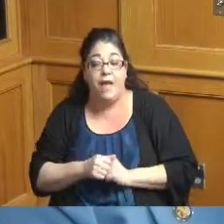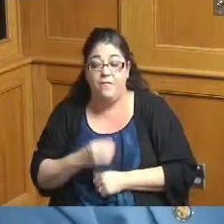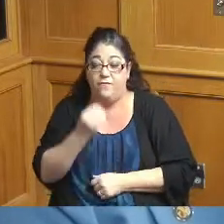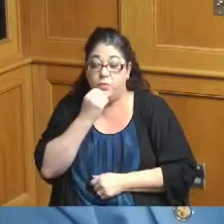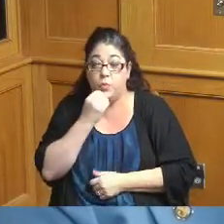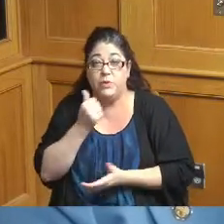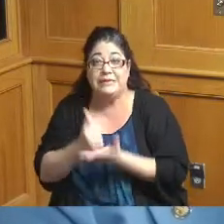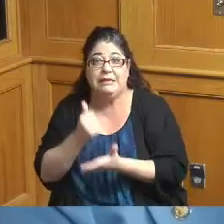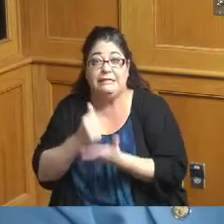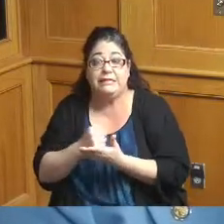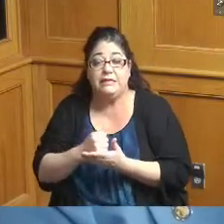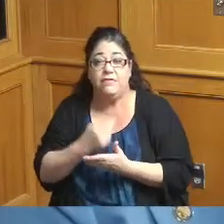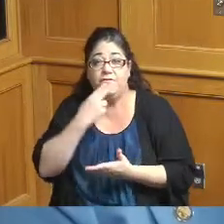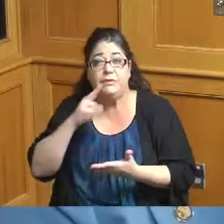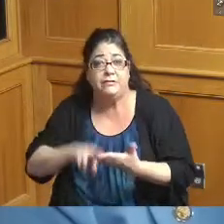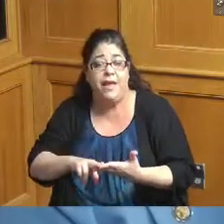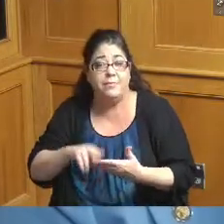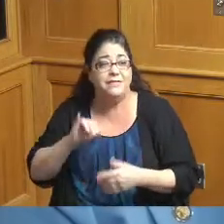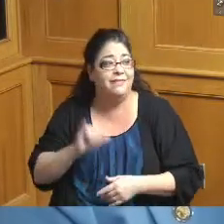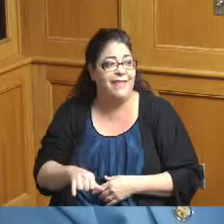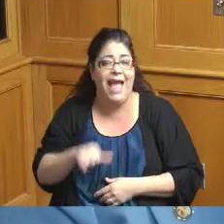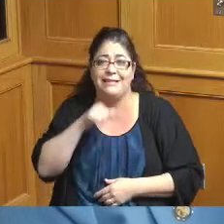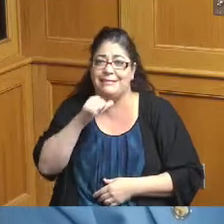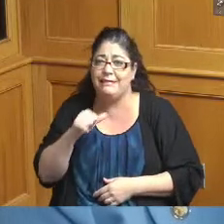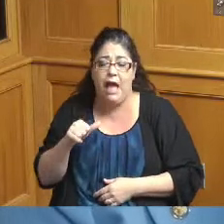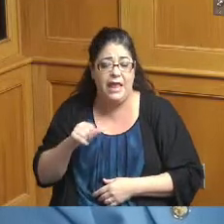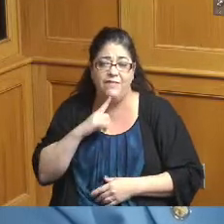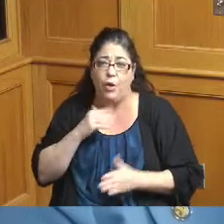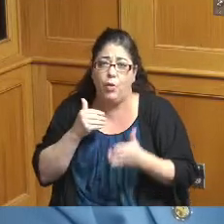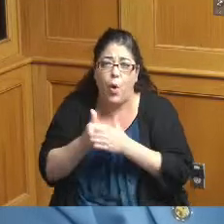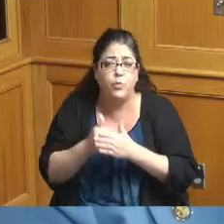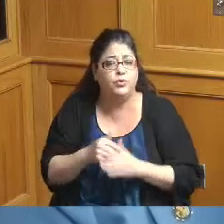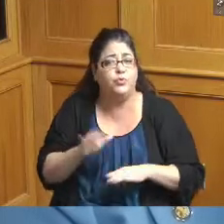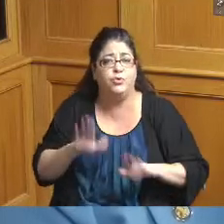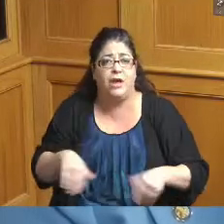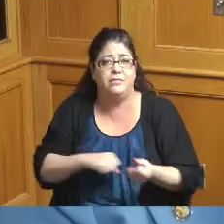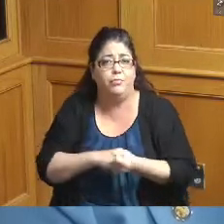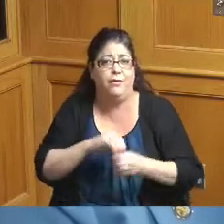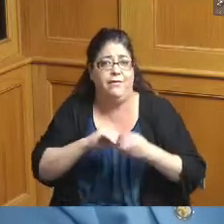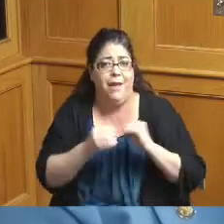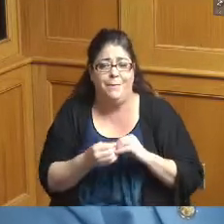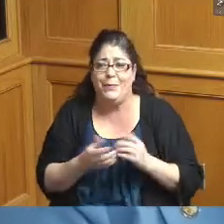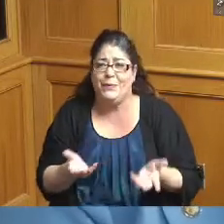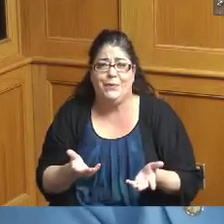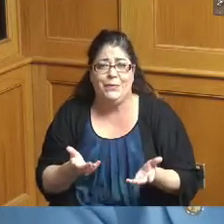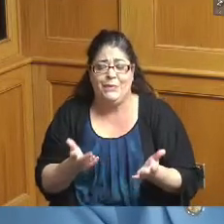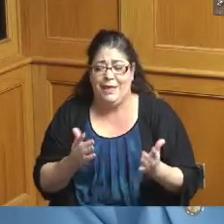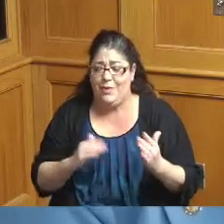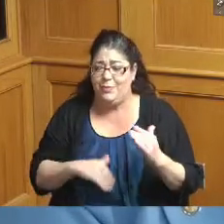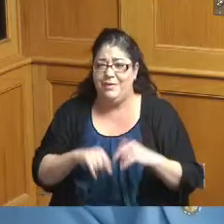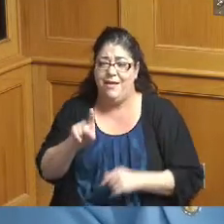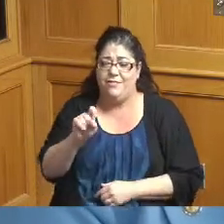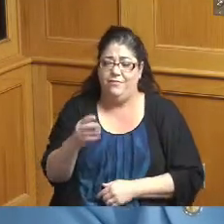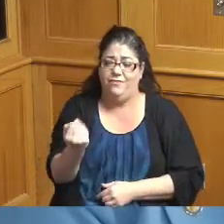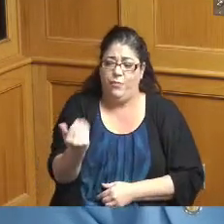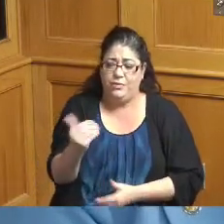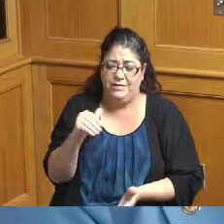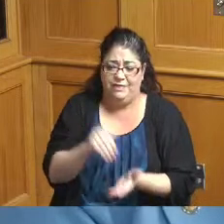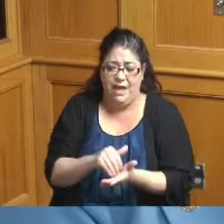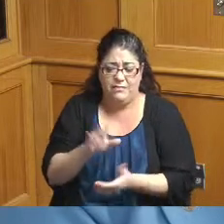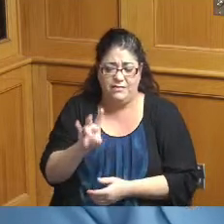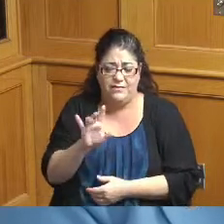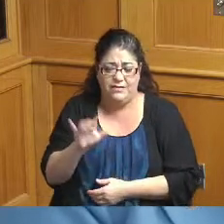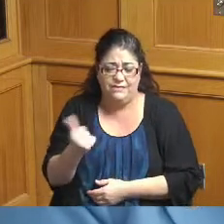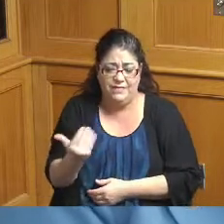I mean that didn't even hit the child support number we're helping a one one 114,715 people